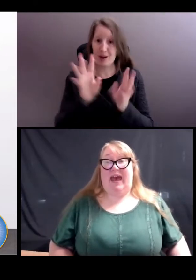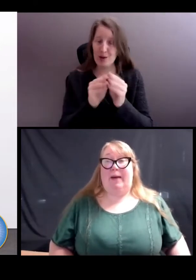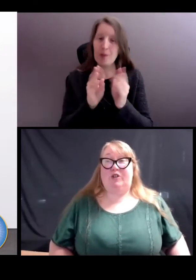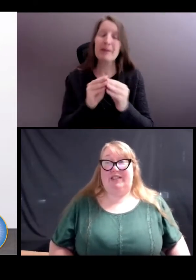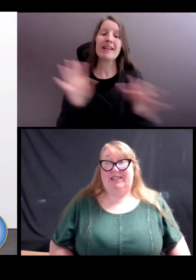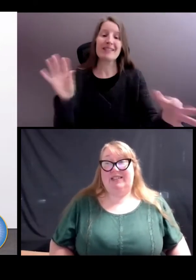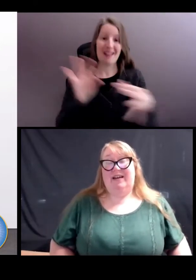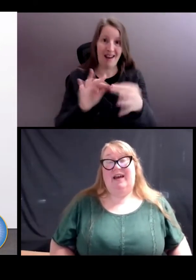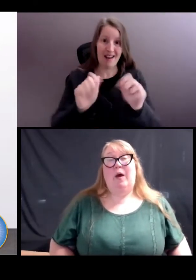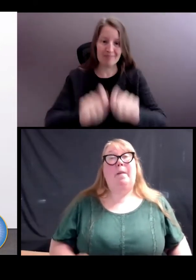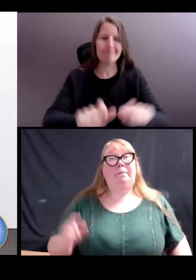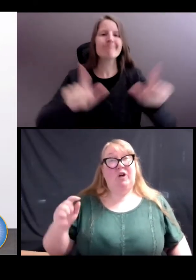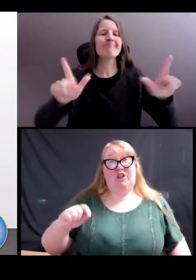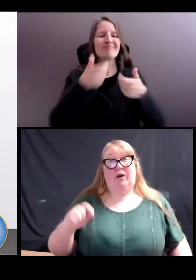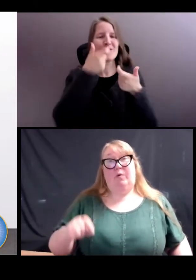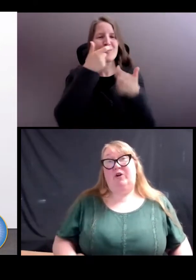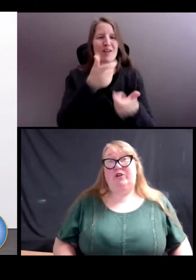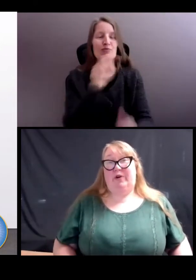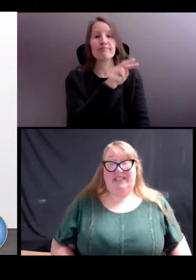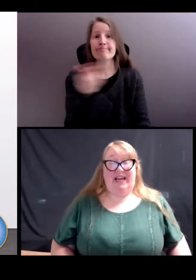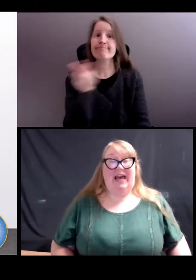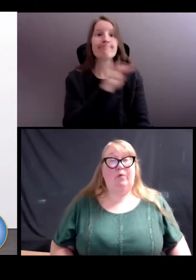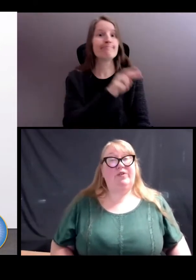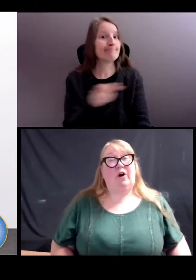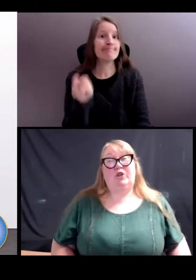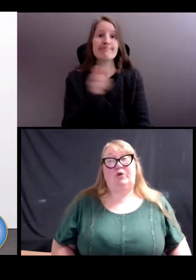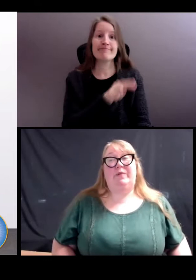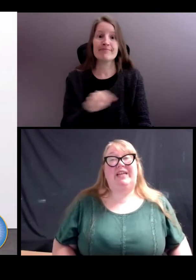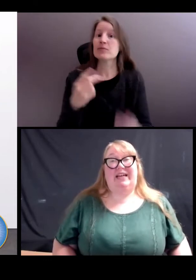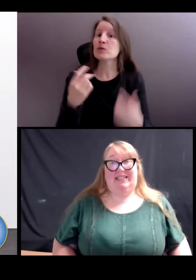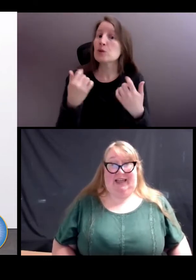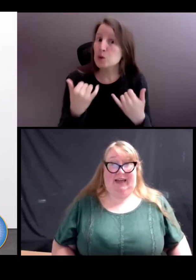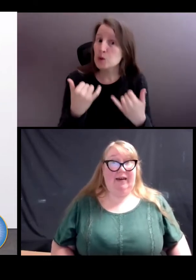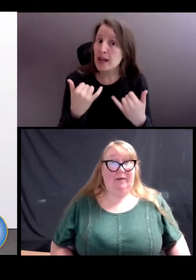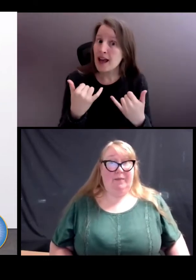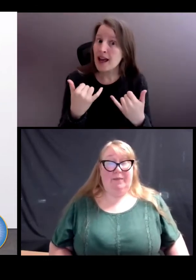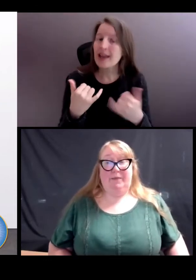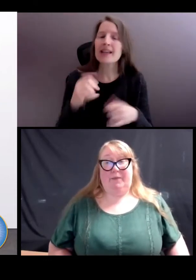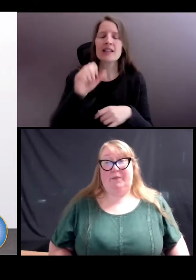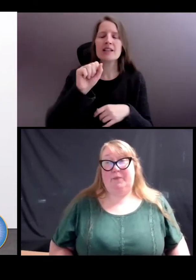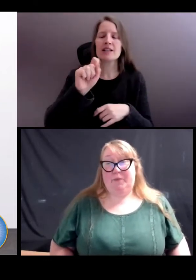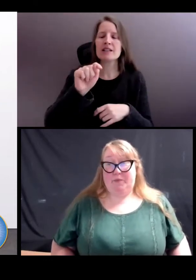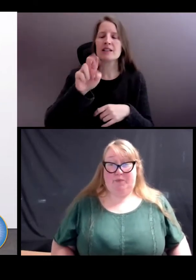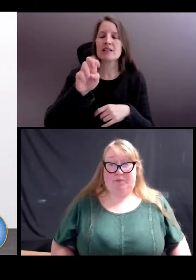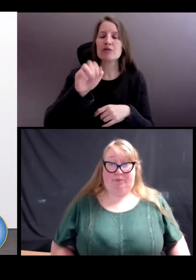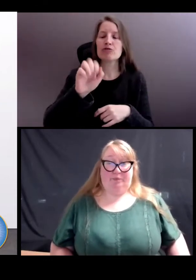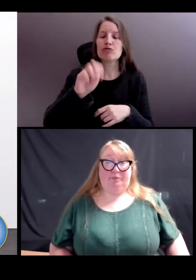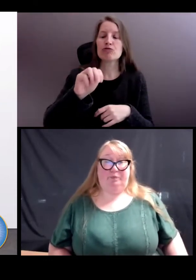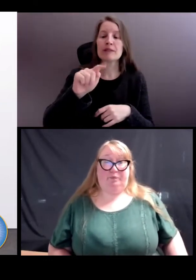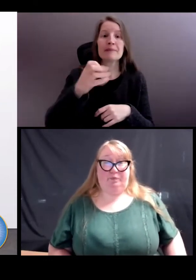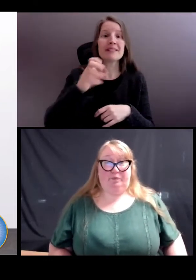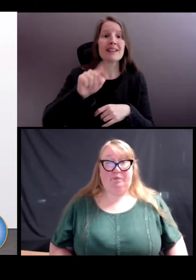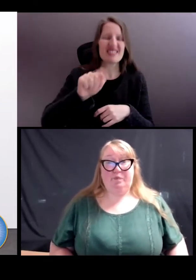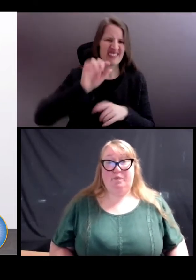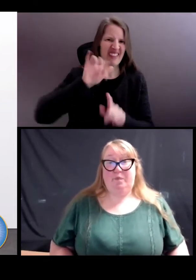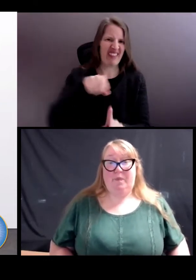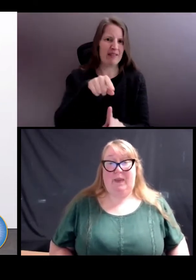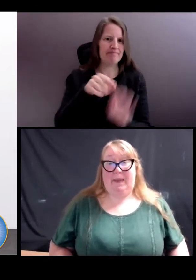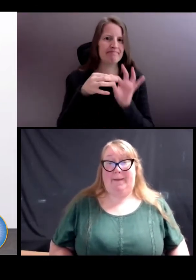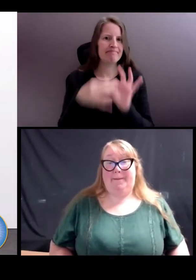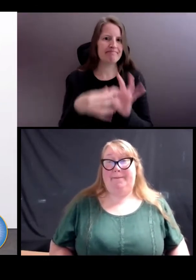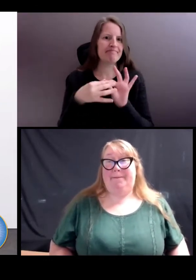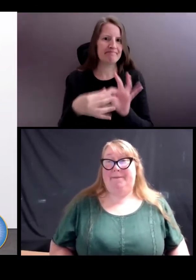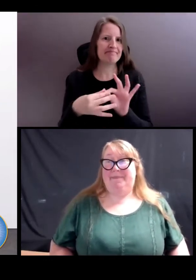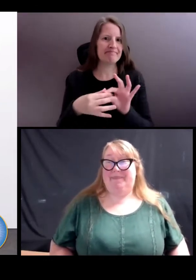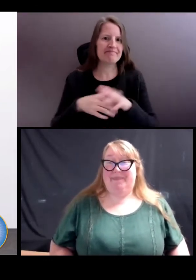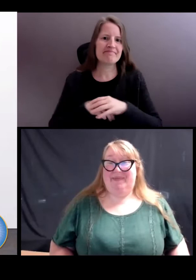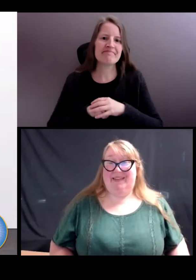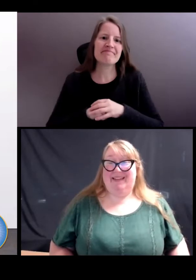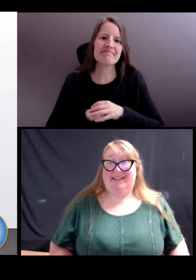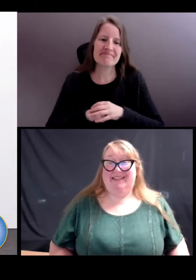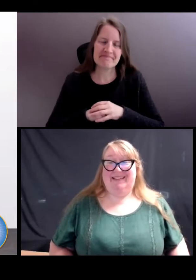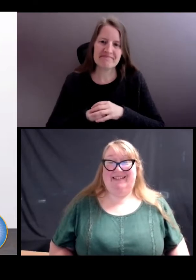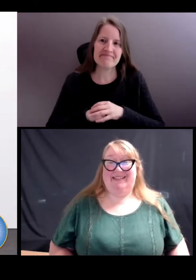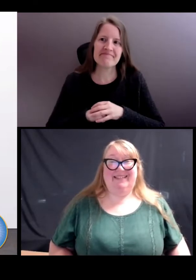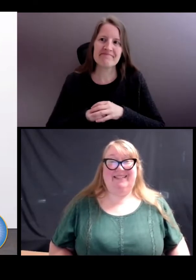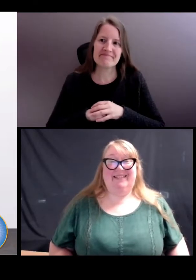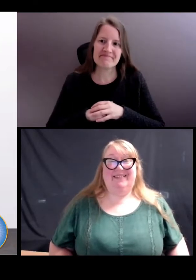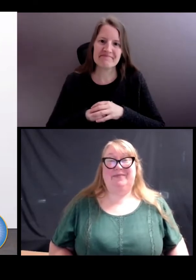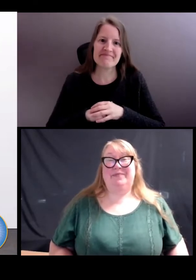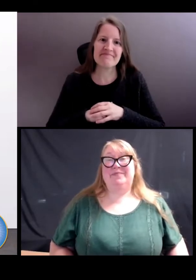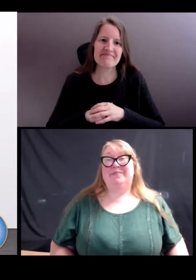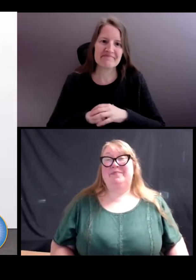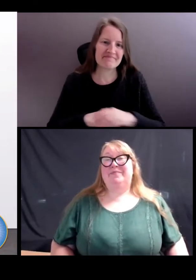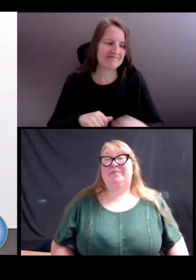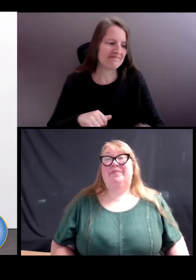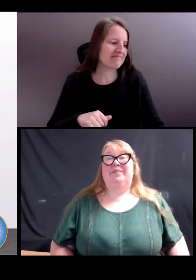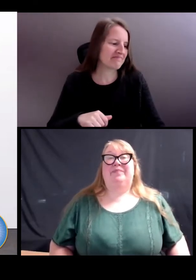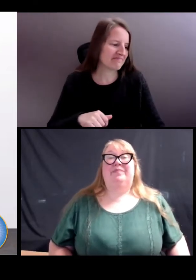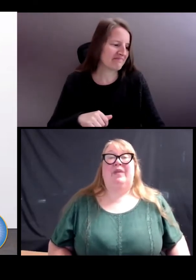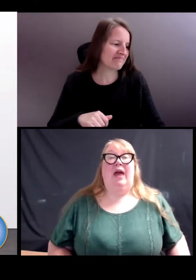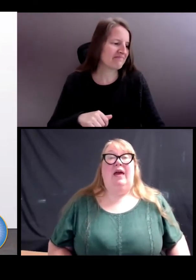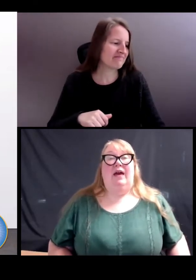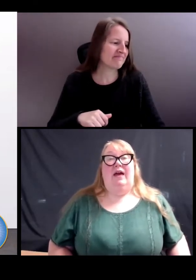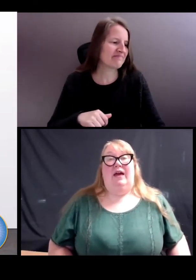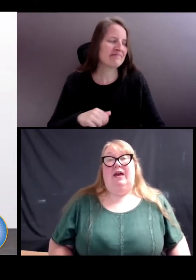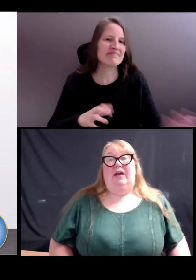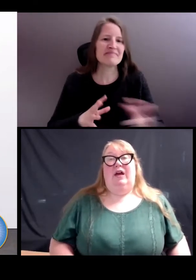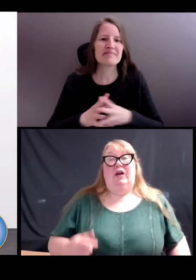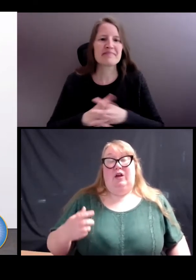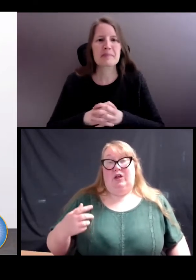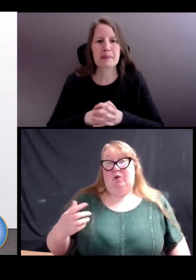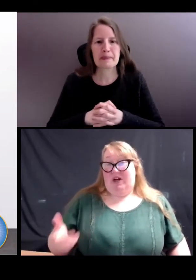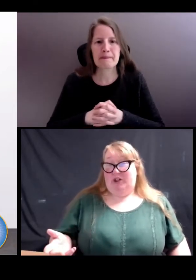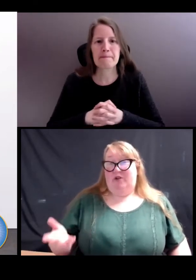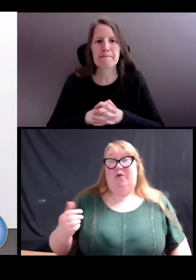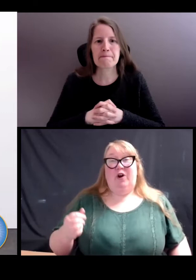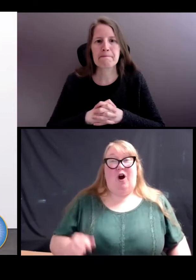captions like we are doing today with our Streamtext link. You want to look for CART